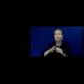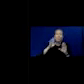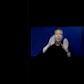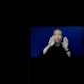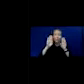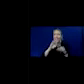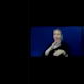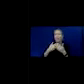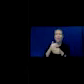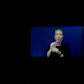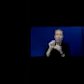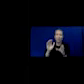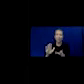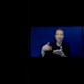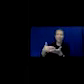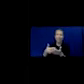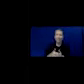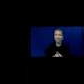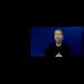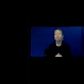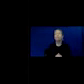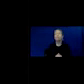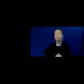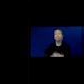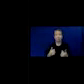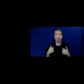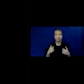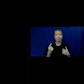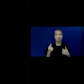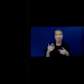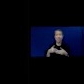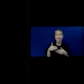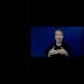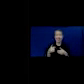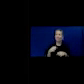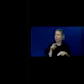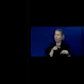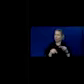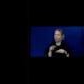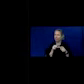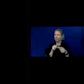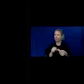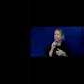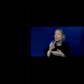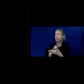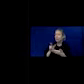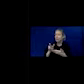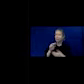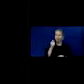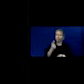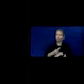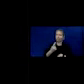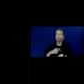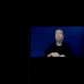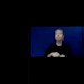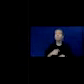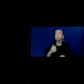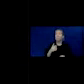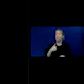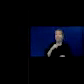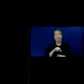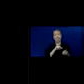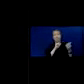The next step for me was after observing her for two weeks, I approached management, and